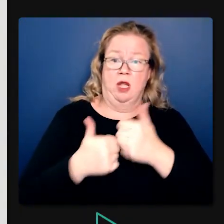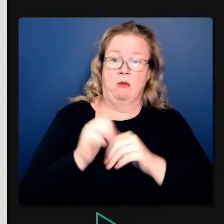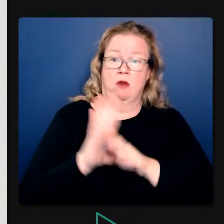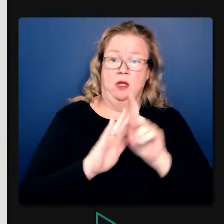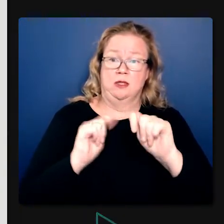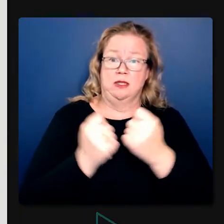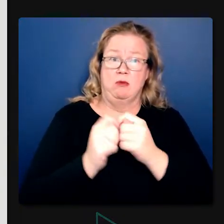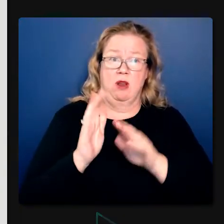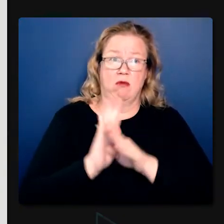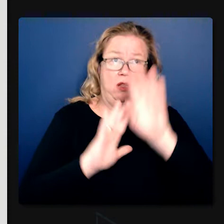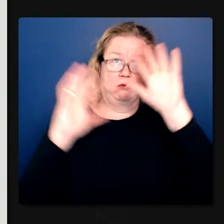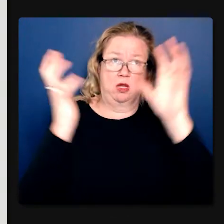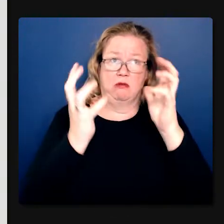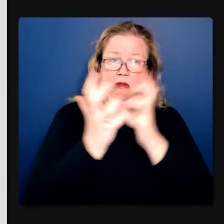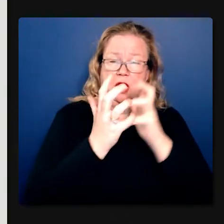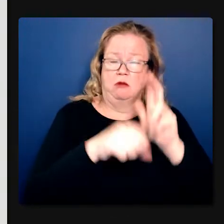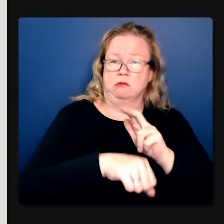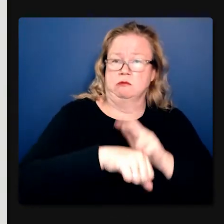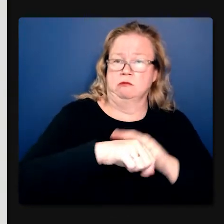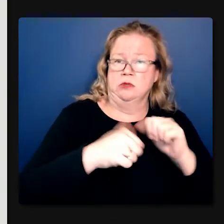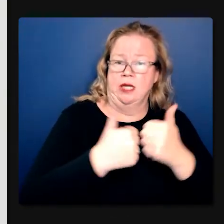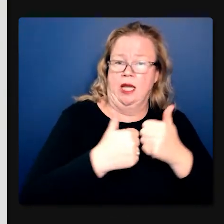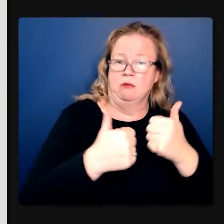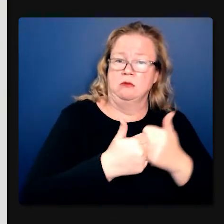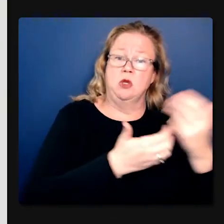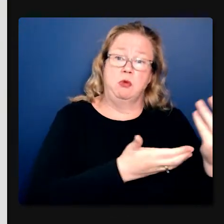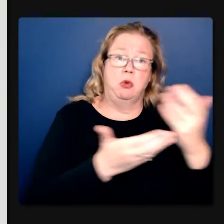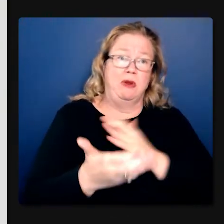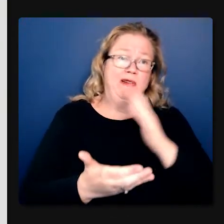to develop cloud-native games to bring unprecedented experiences